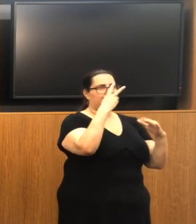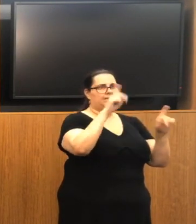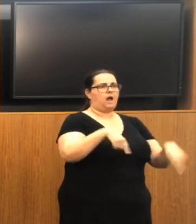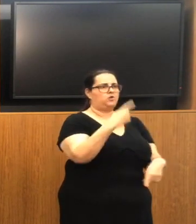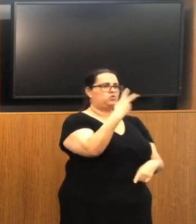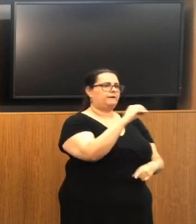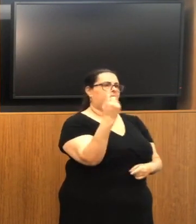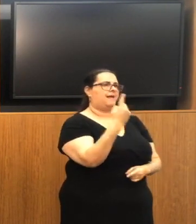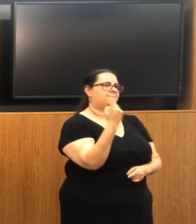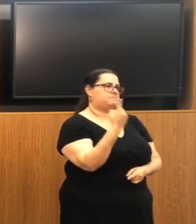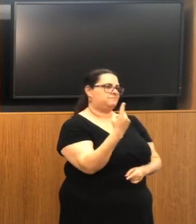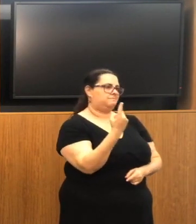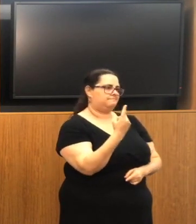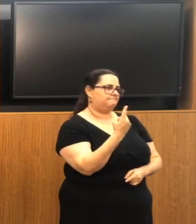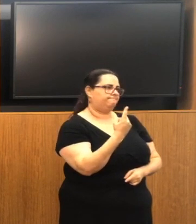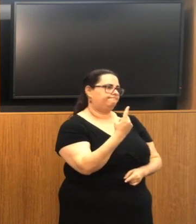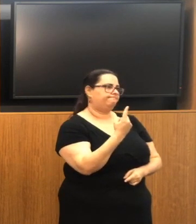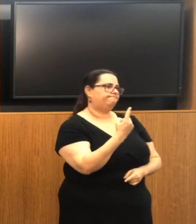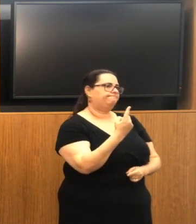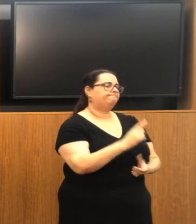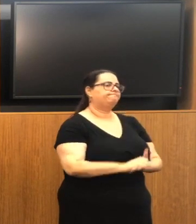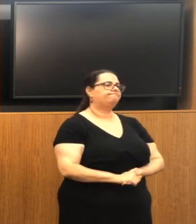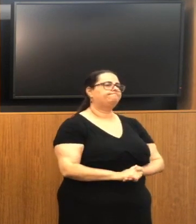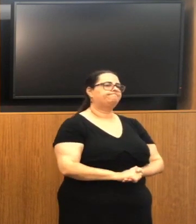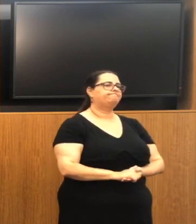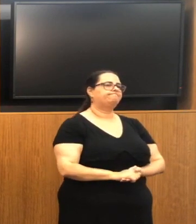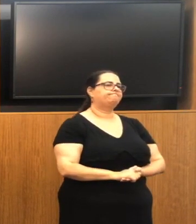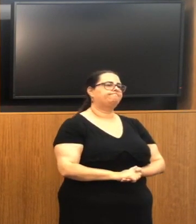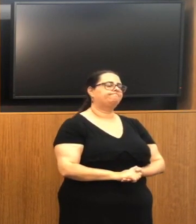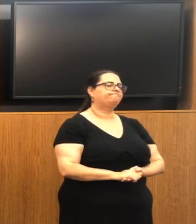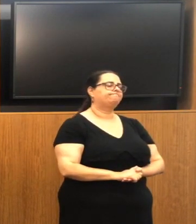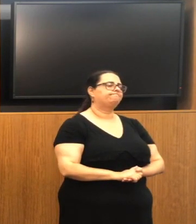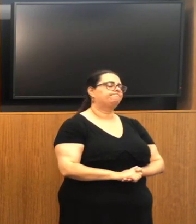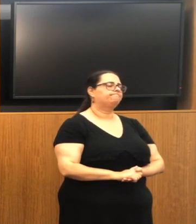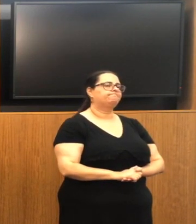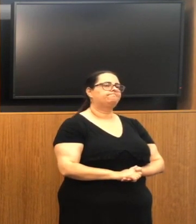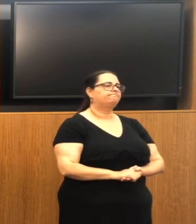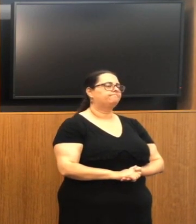And, it just dawned on me how difficult my situation was.